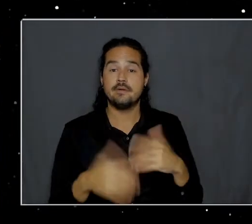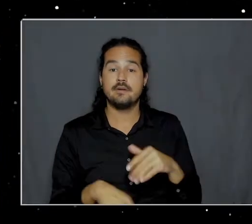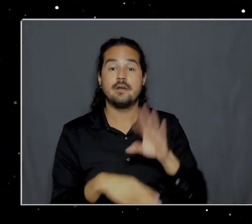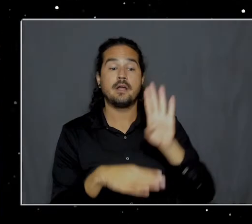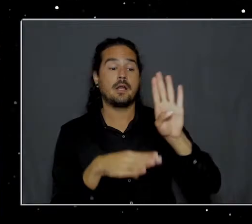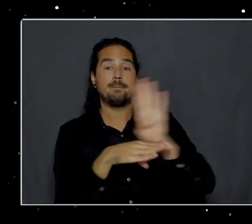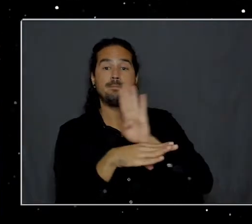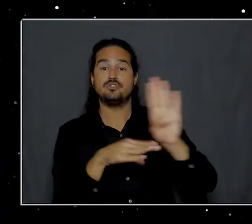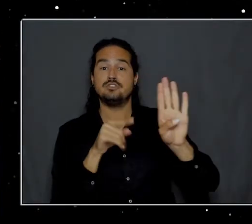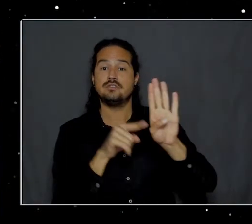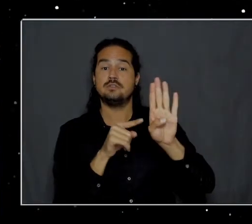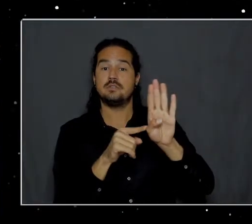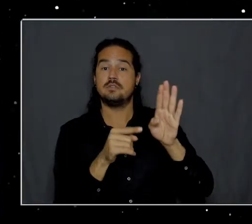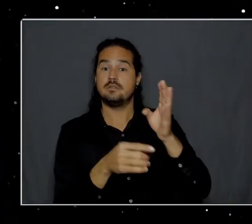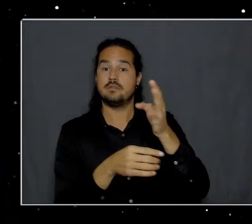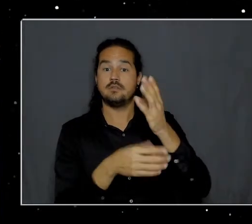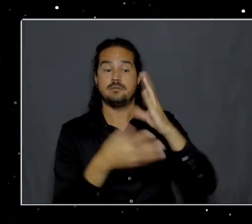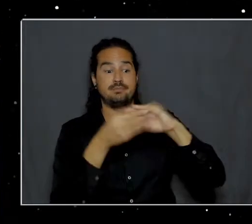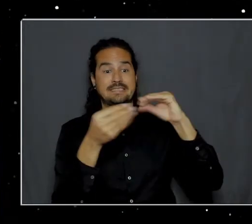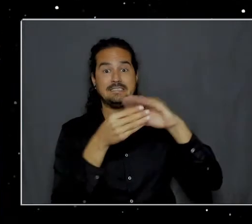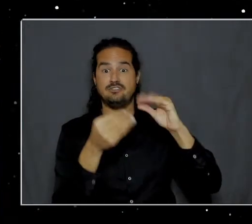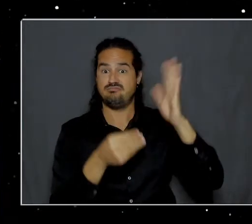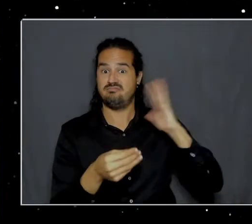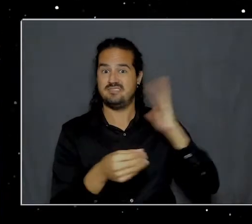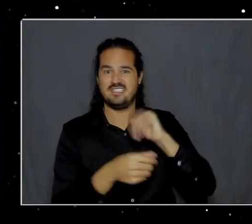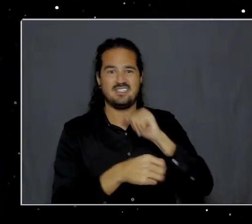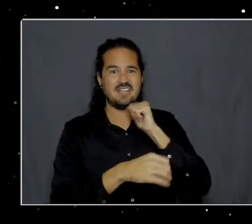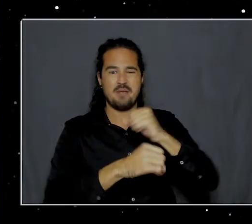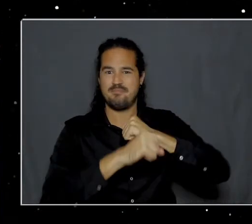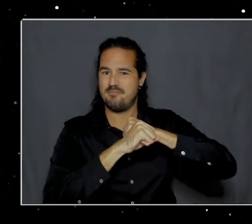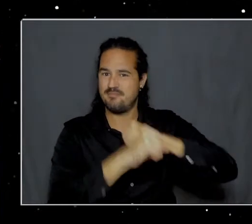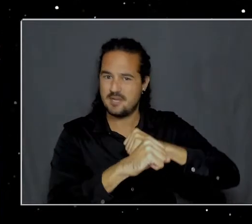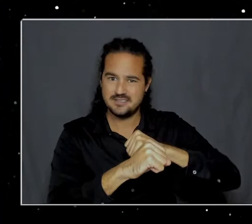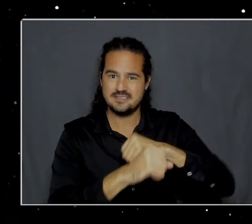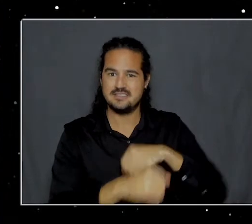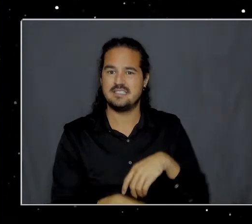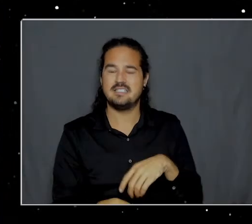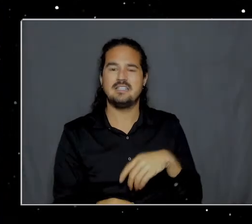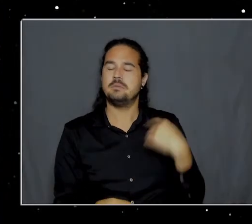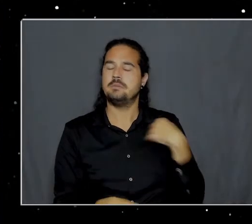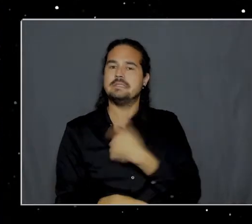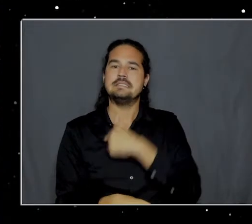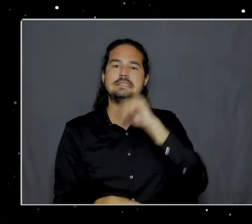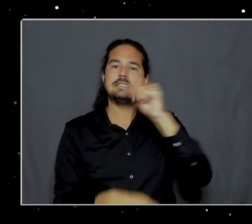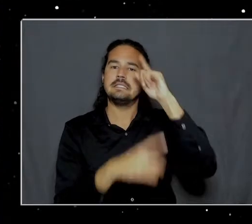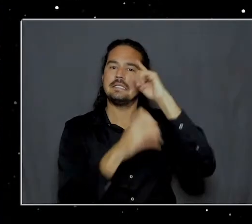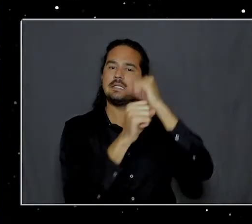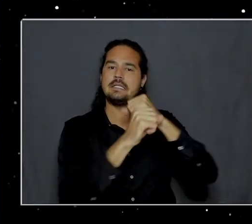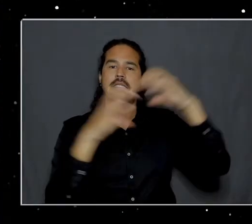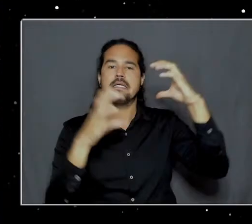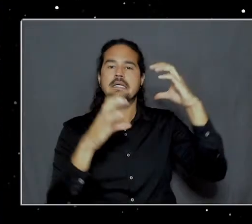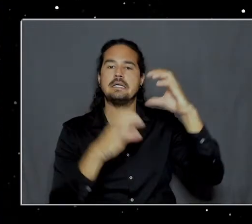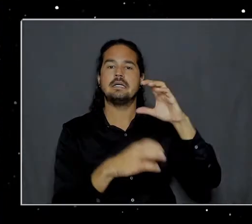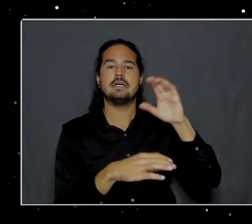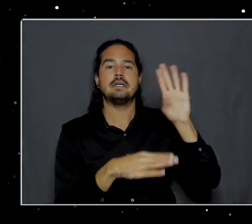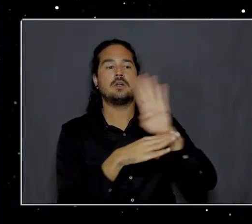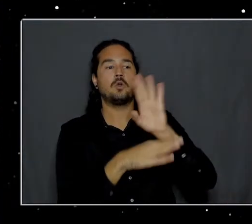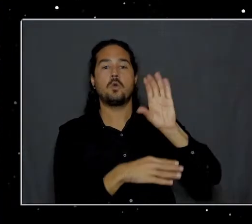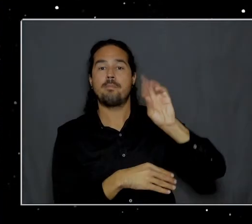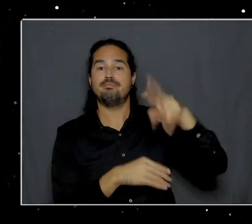WAS NOT PROTECTED SPEECH.